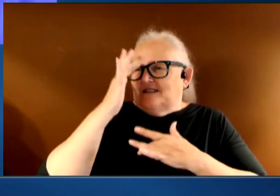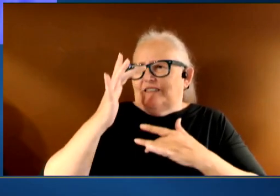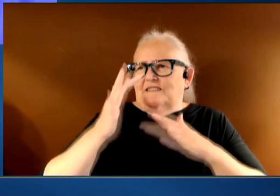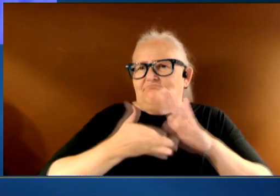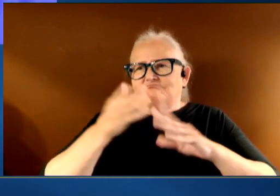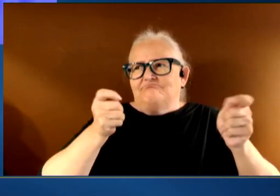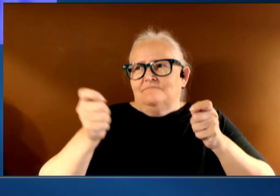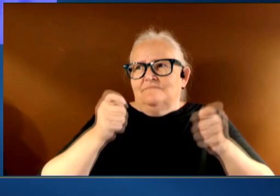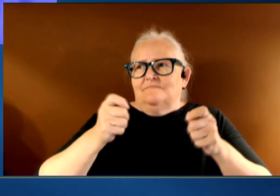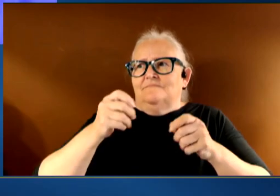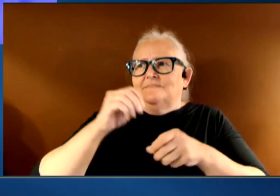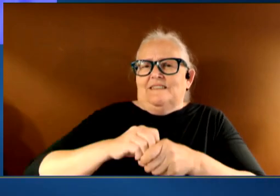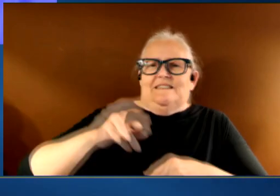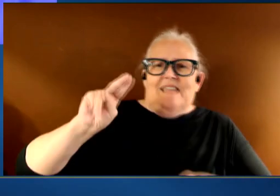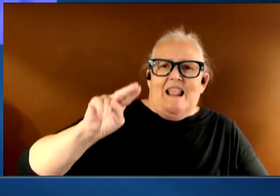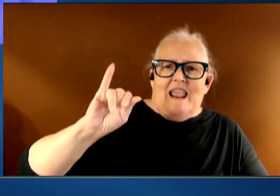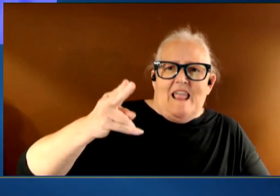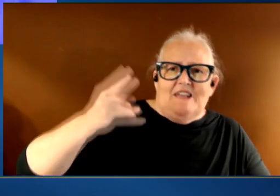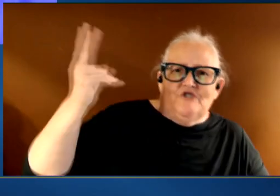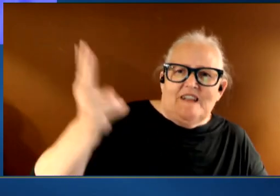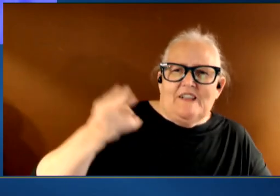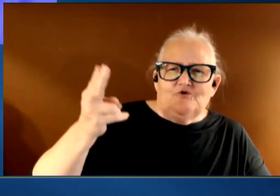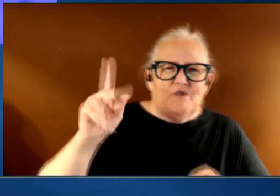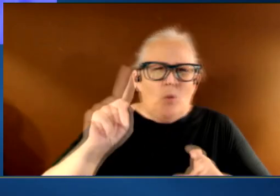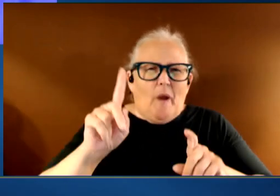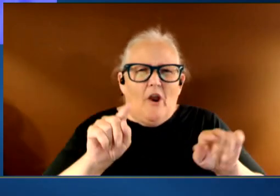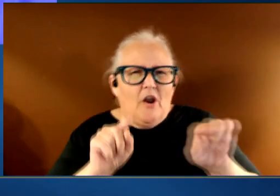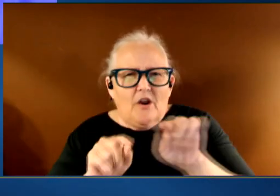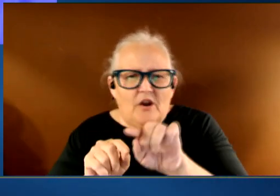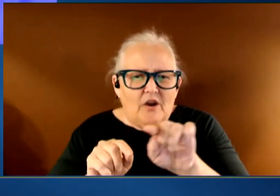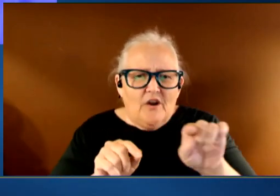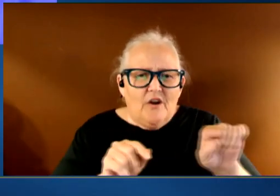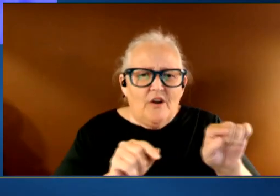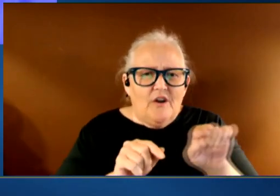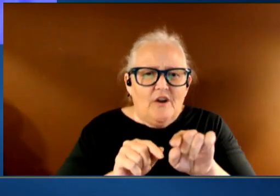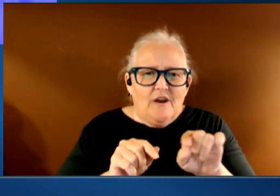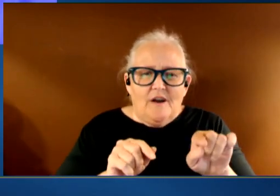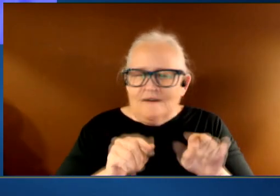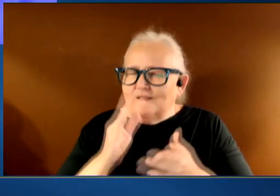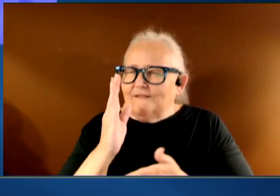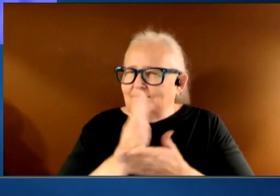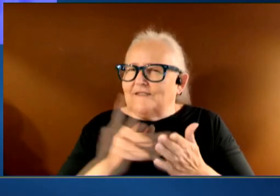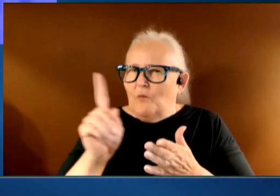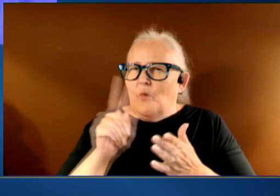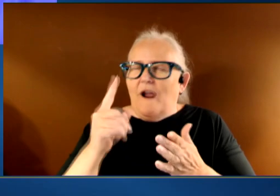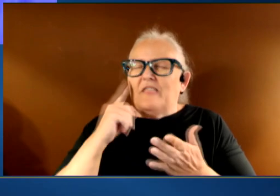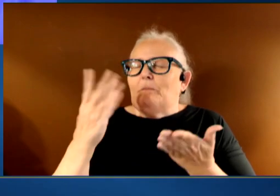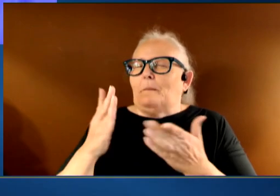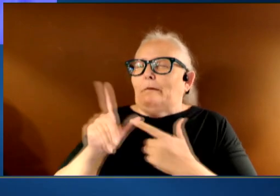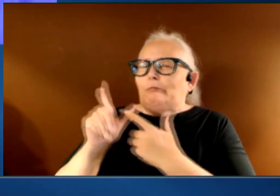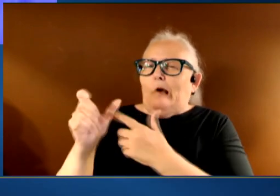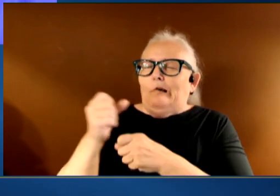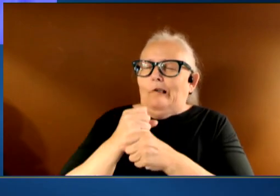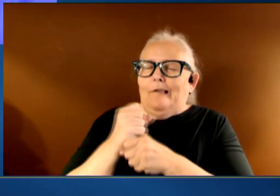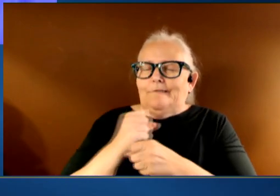Health. Where is Dr. Reid? She's somewhere. She's grabbing some coffee. Later today,